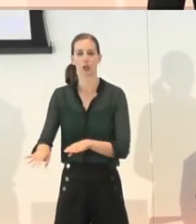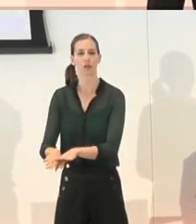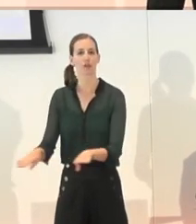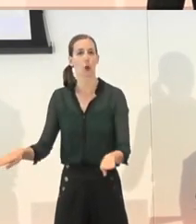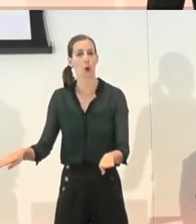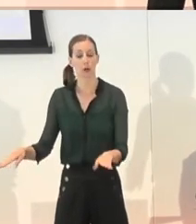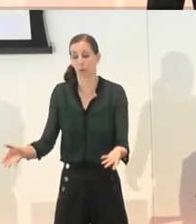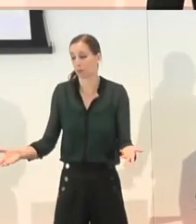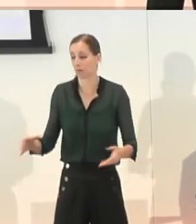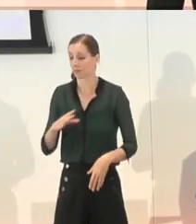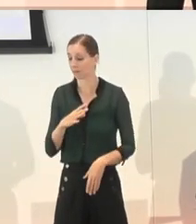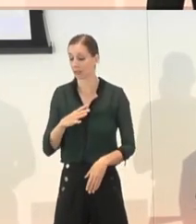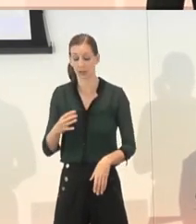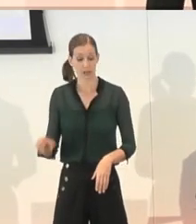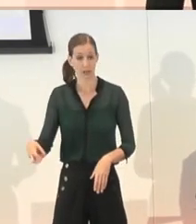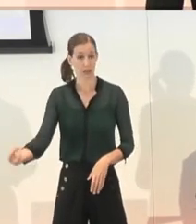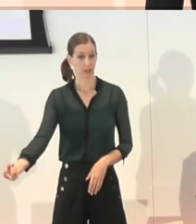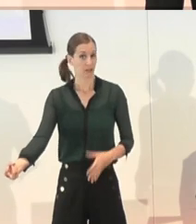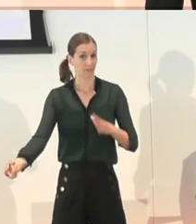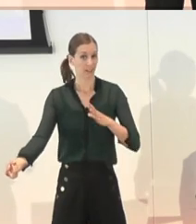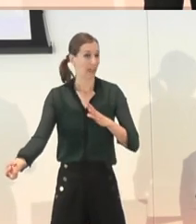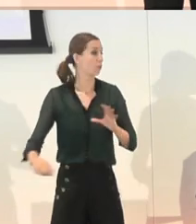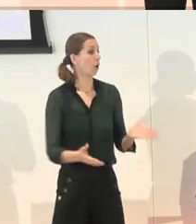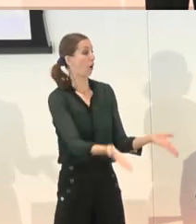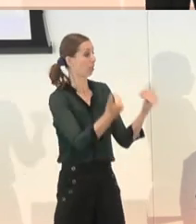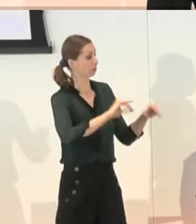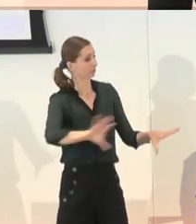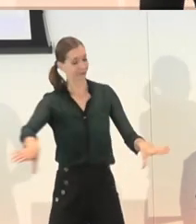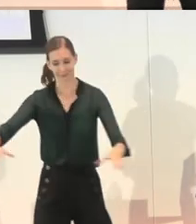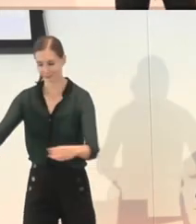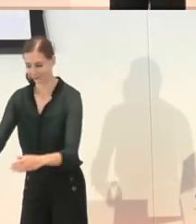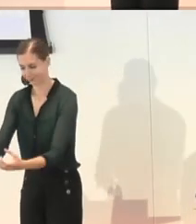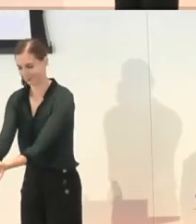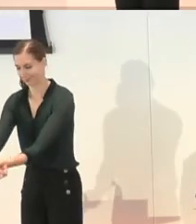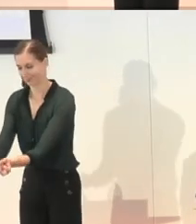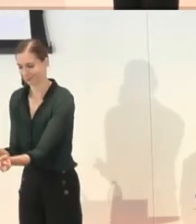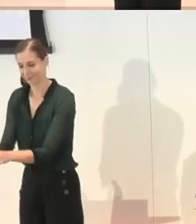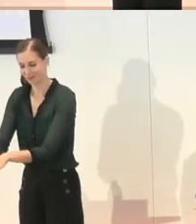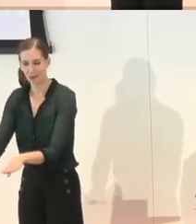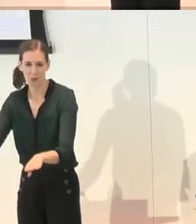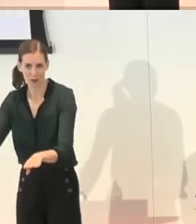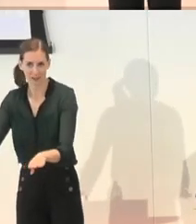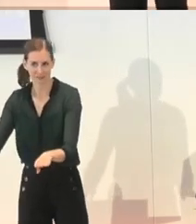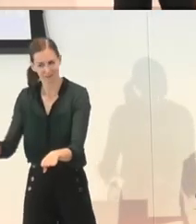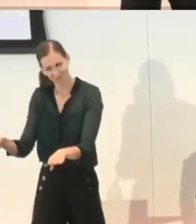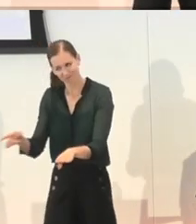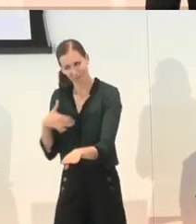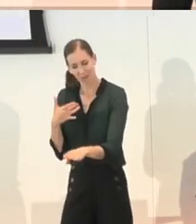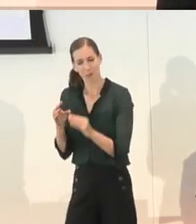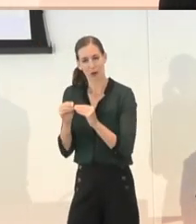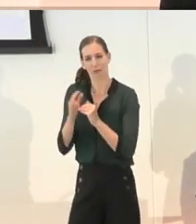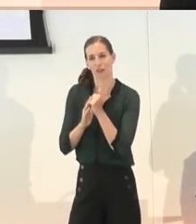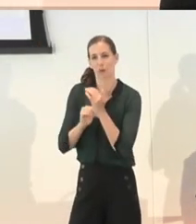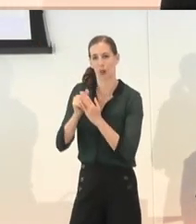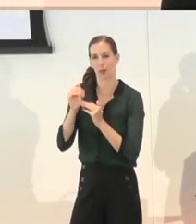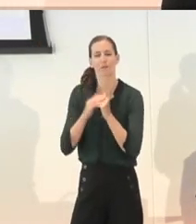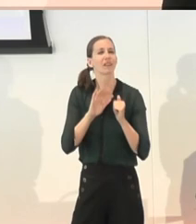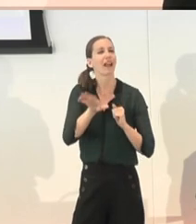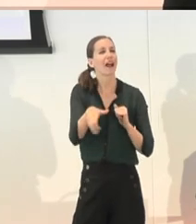everyone where he was and this is one of our participants in -- she was there learning who